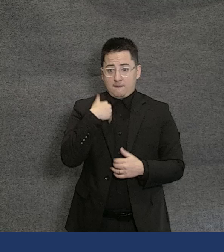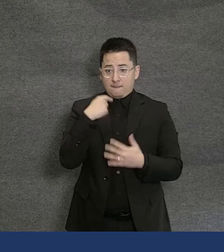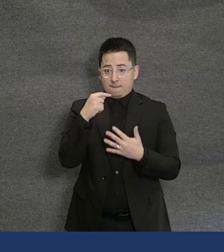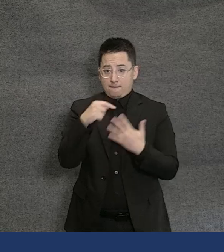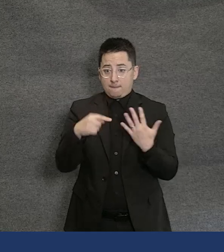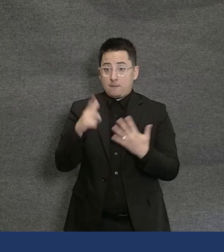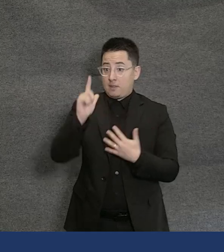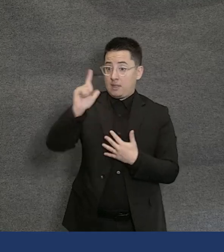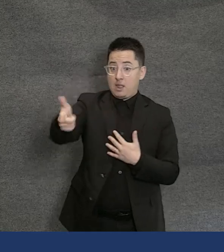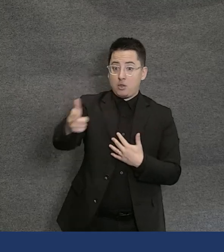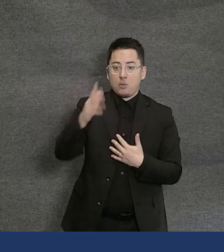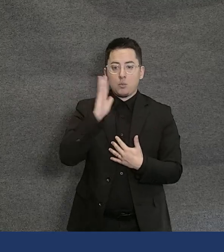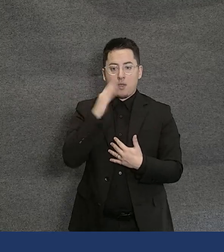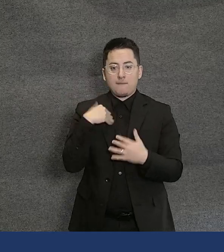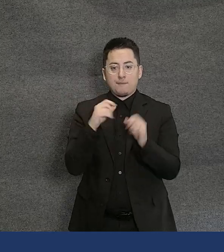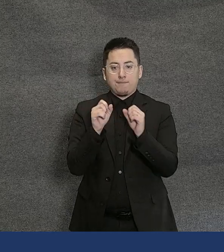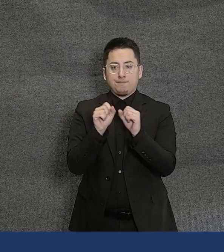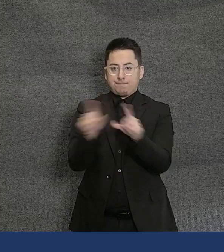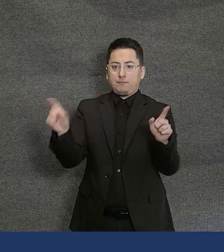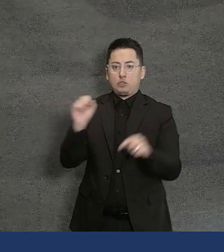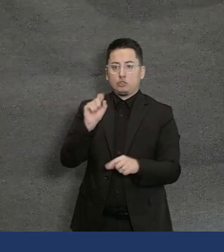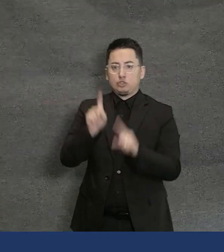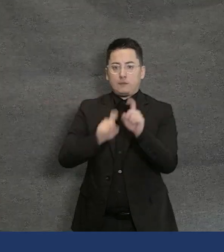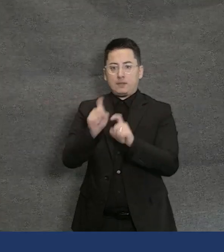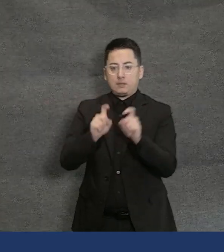where you can submit that information.